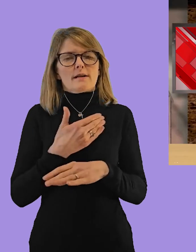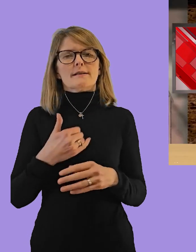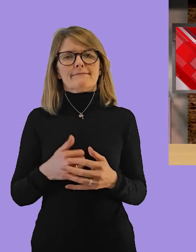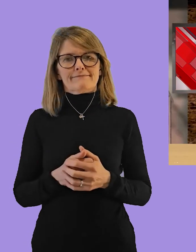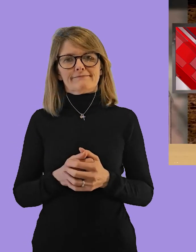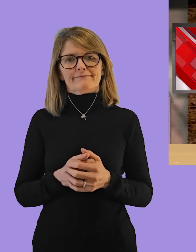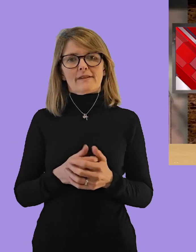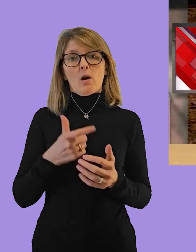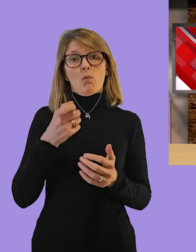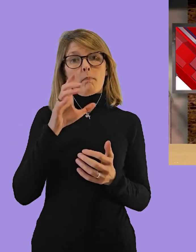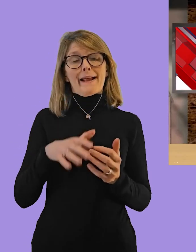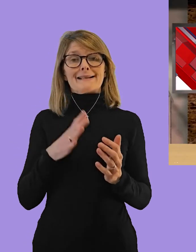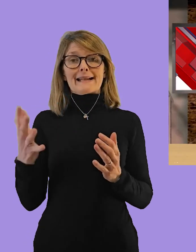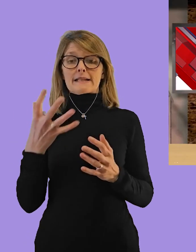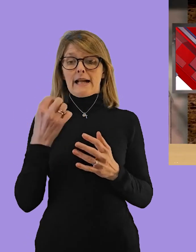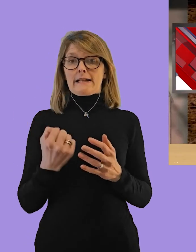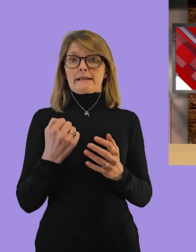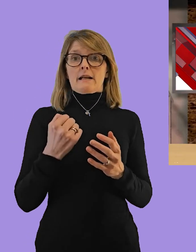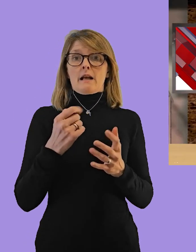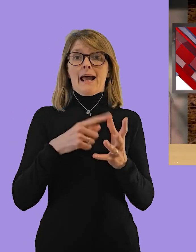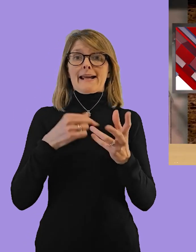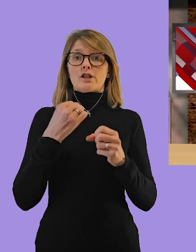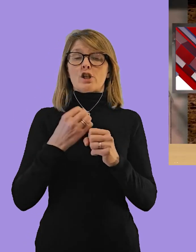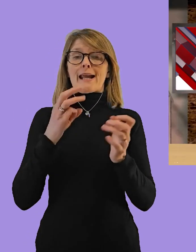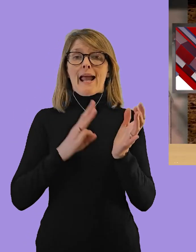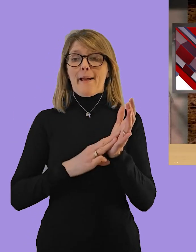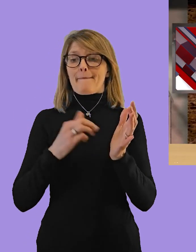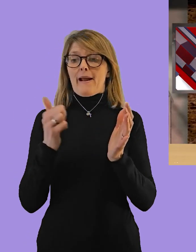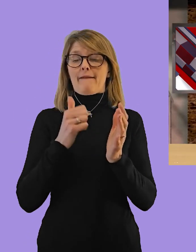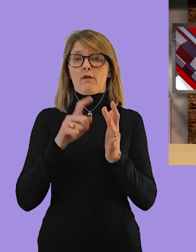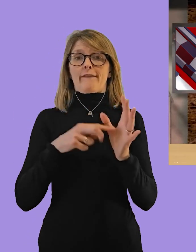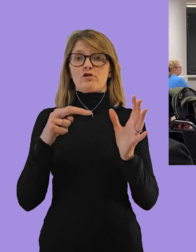One Place East hold Annual General Meeting on the 11th of January, 2024.